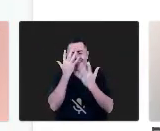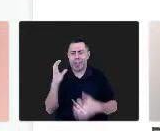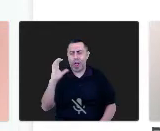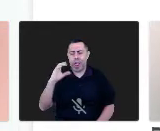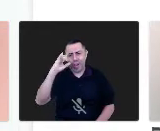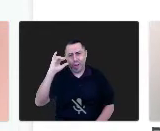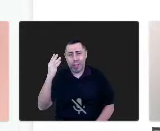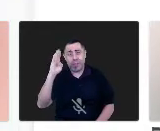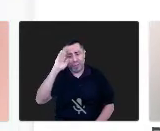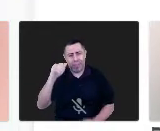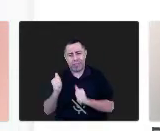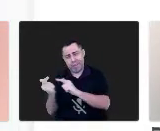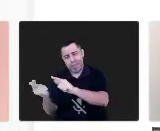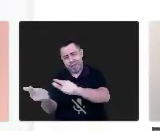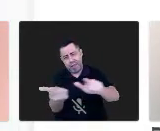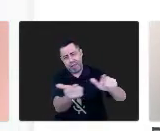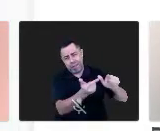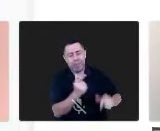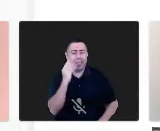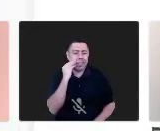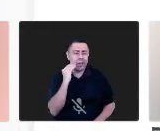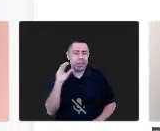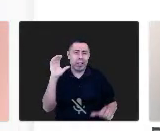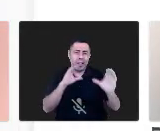and with coben i don't know the numbers right now something like 29 million people